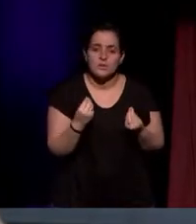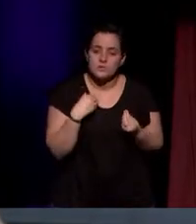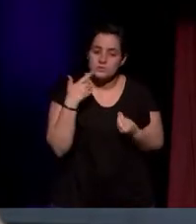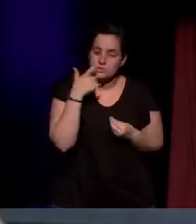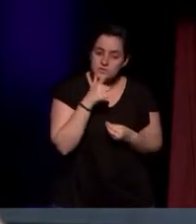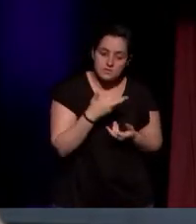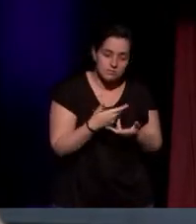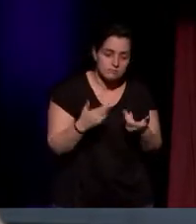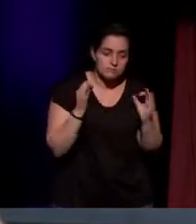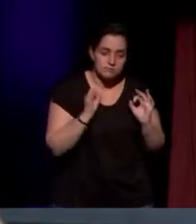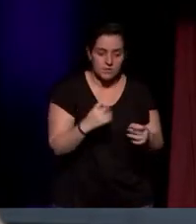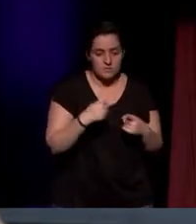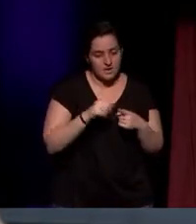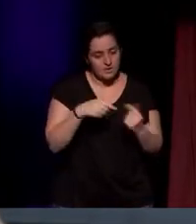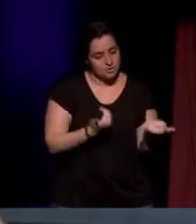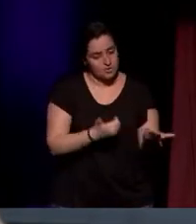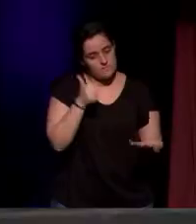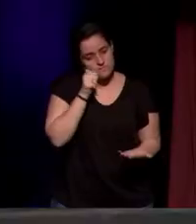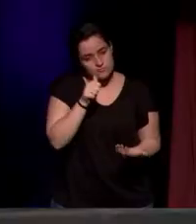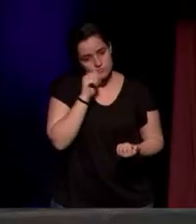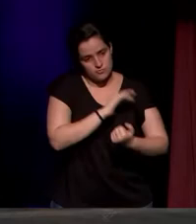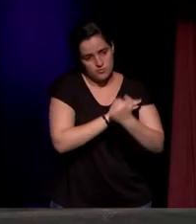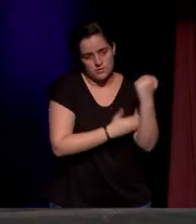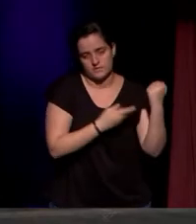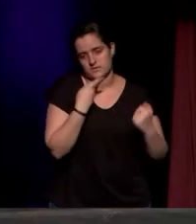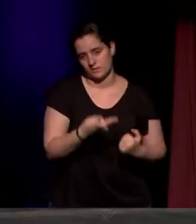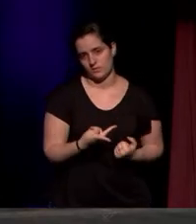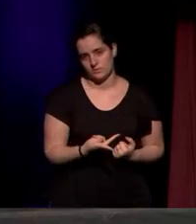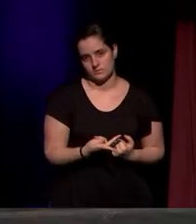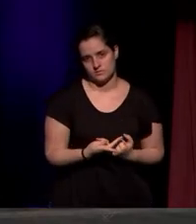that the young feminists spoke. So